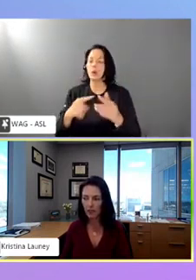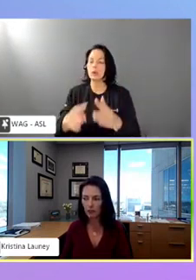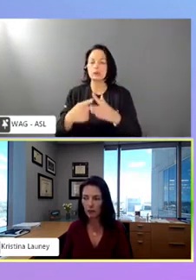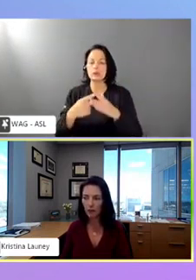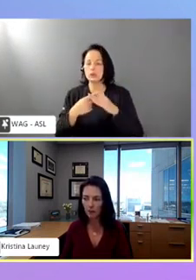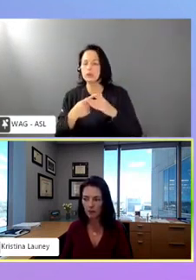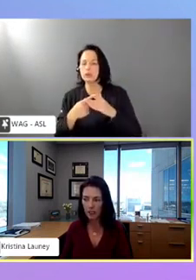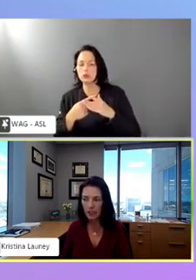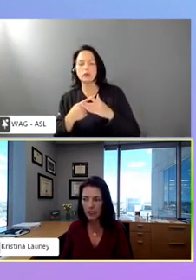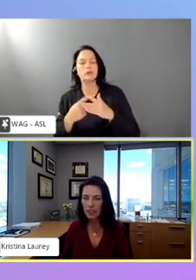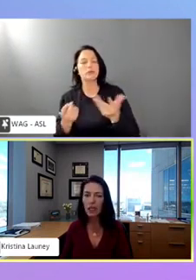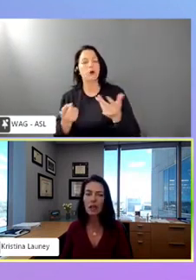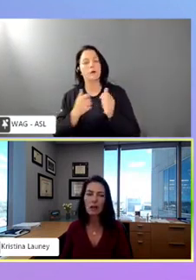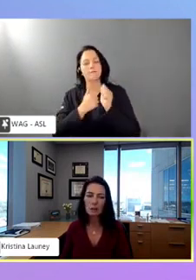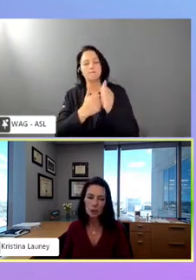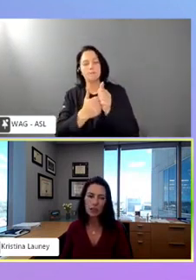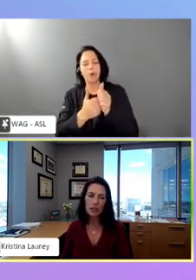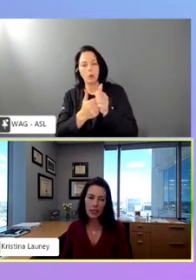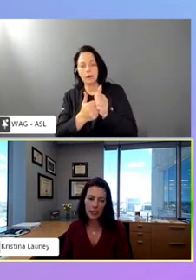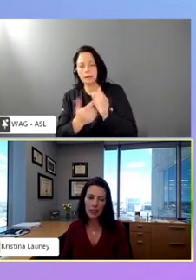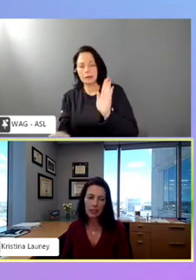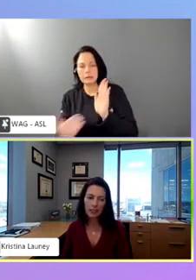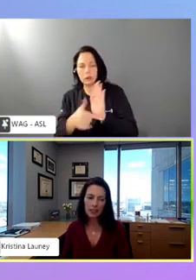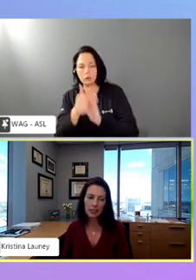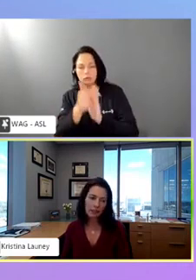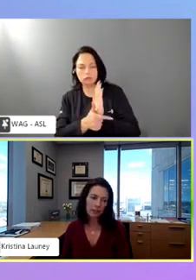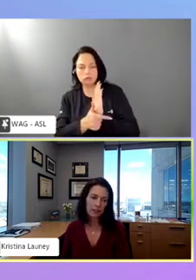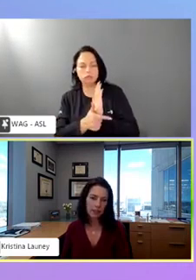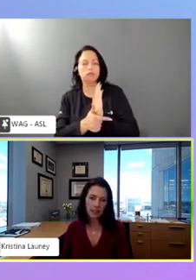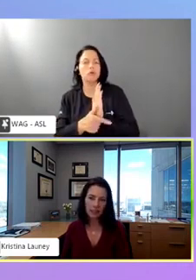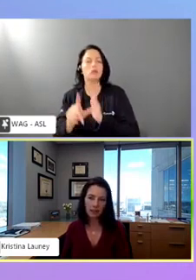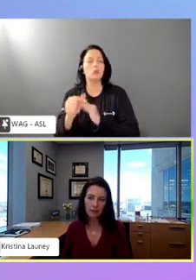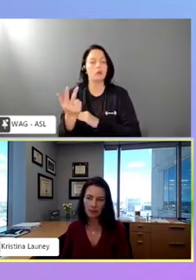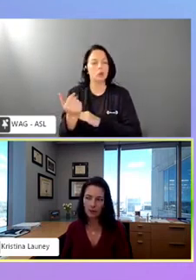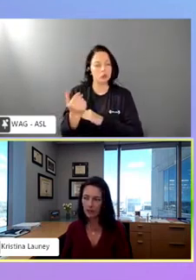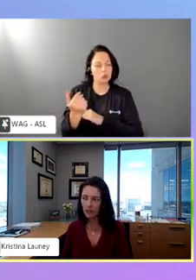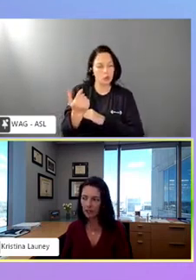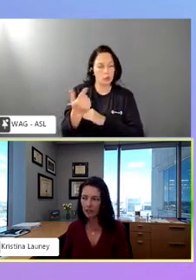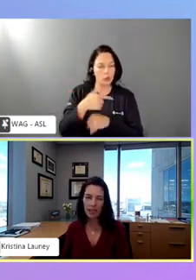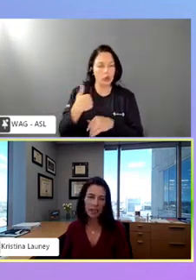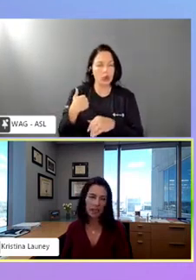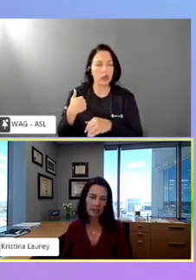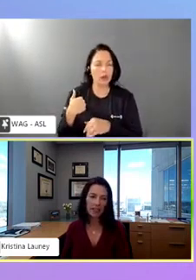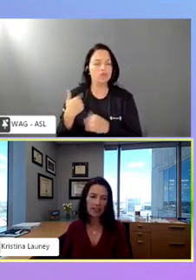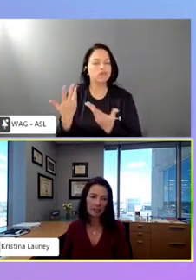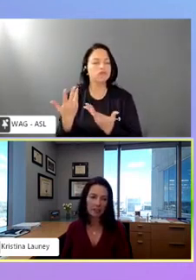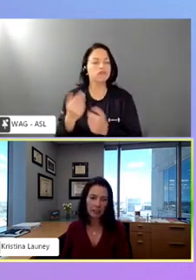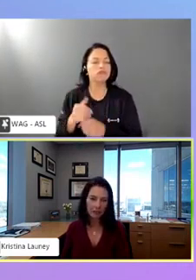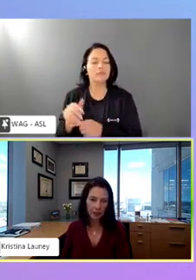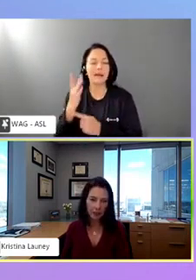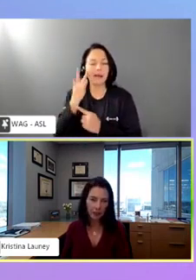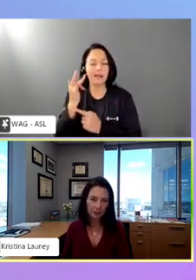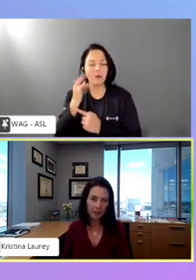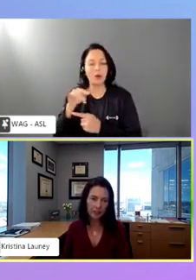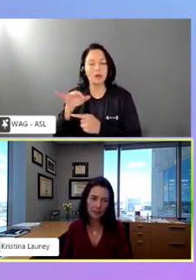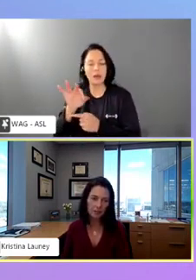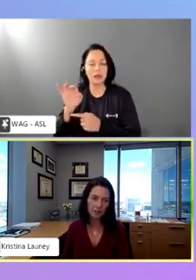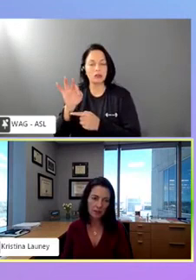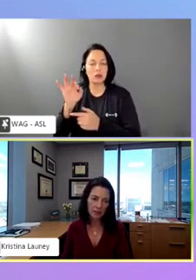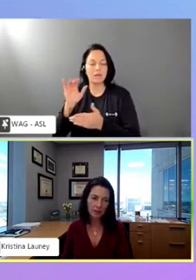California, new York and Florida, it is interesting because when we start attracting these lawsuits in